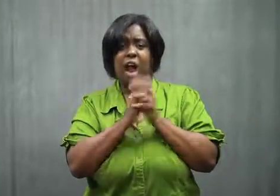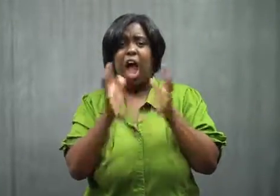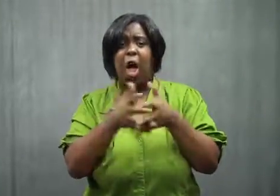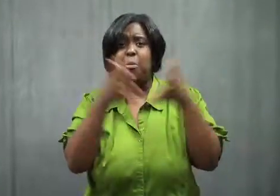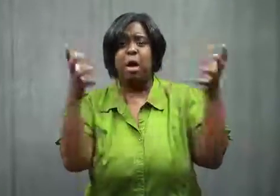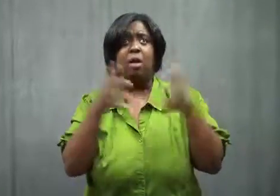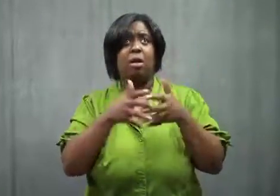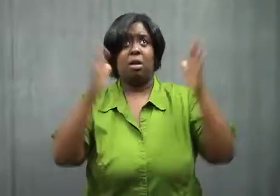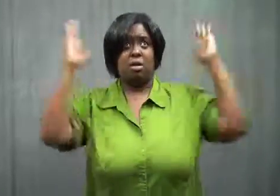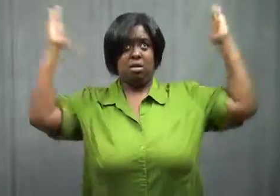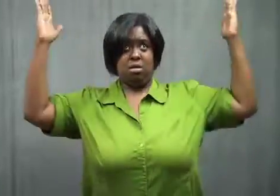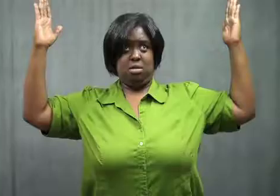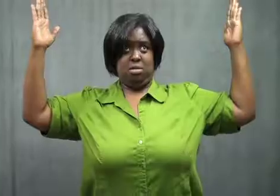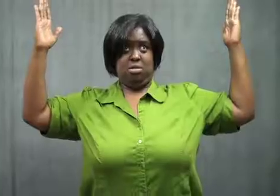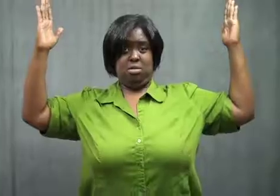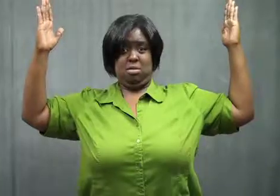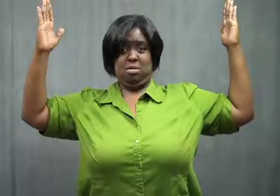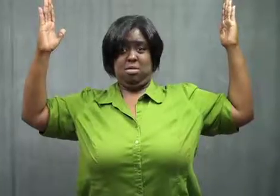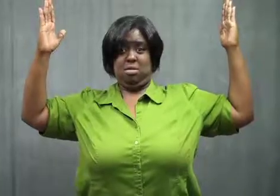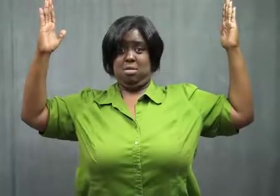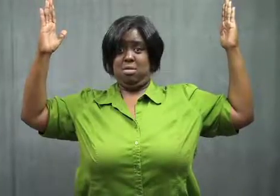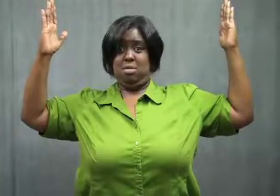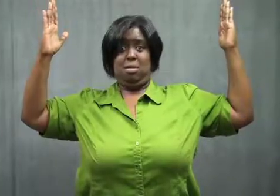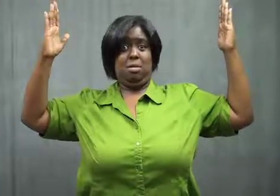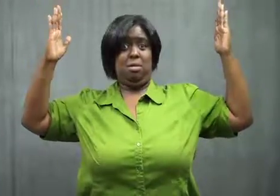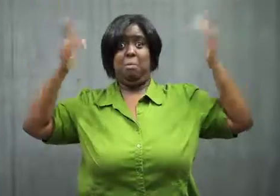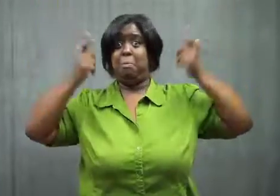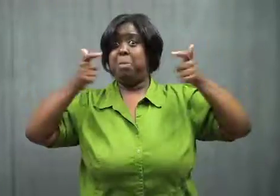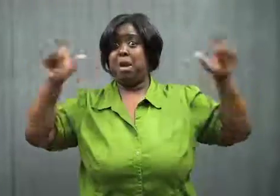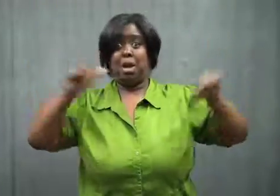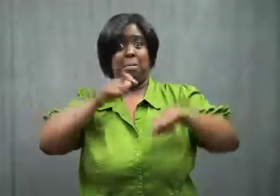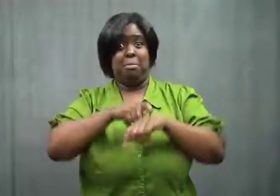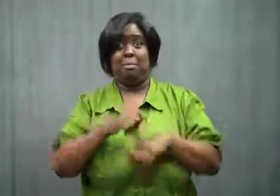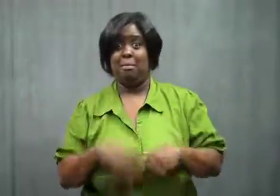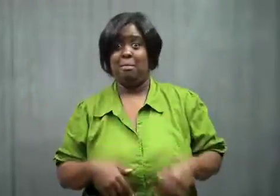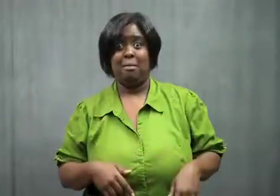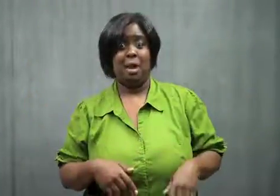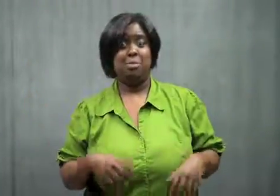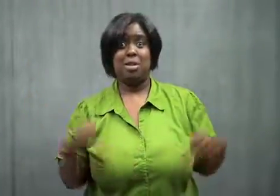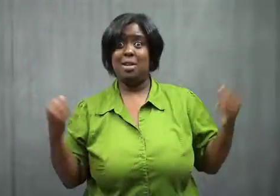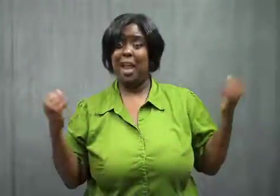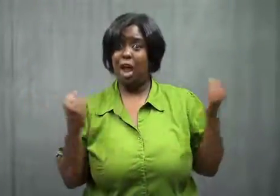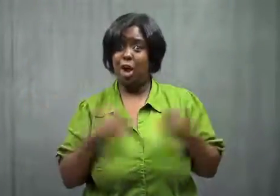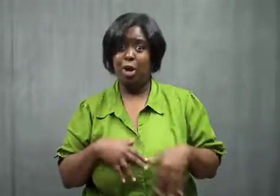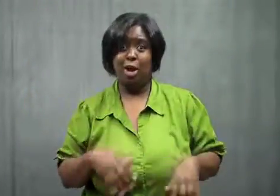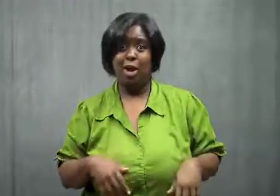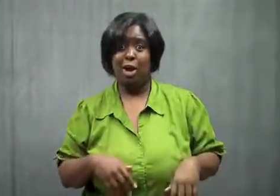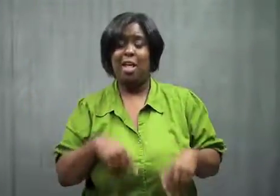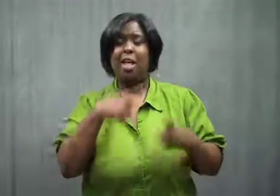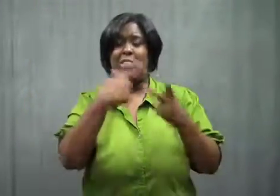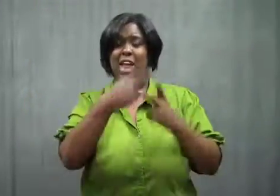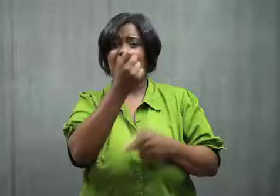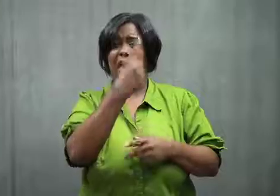He said, "How much?" I held up my hands to show "a lot!"